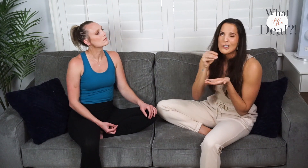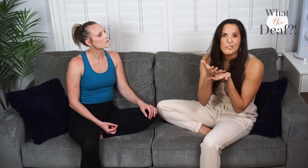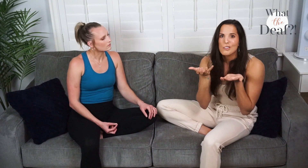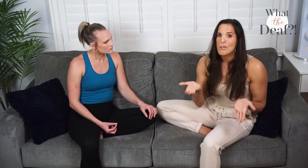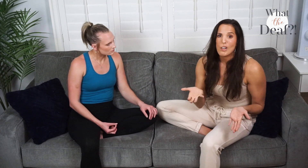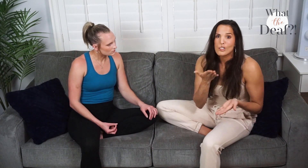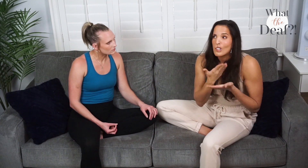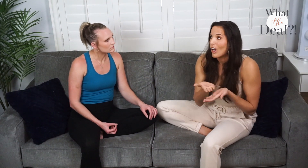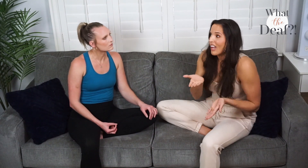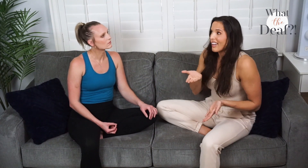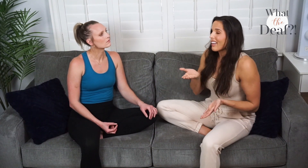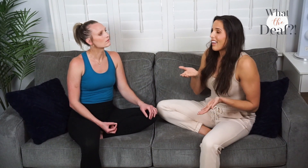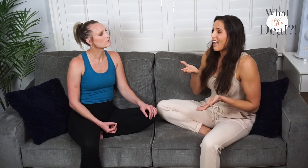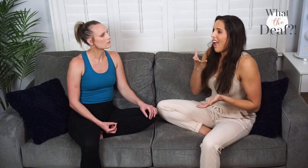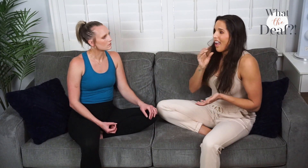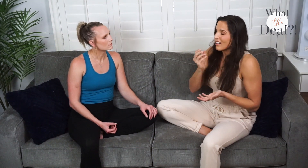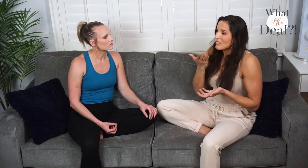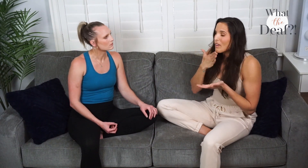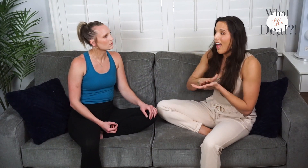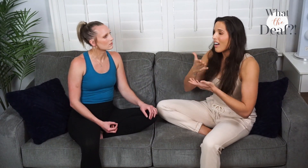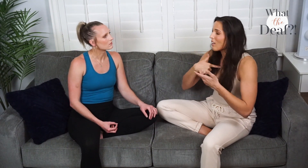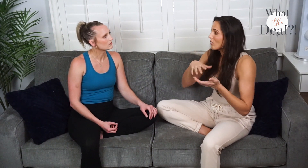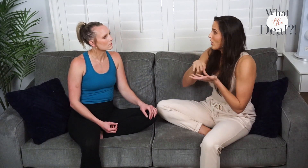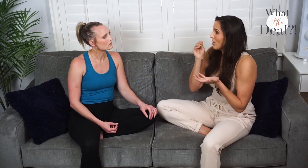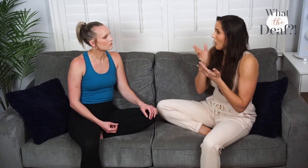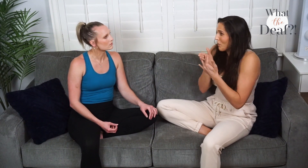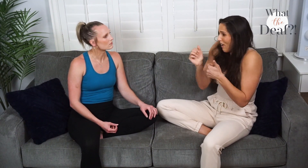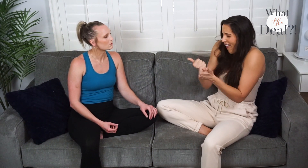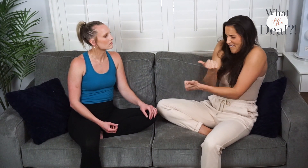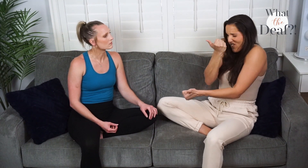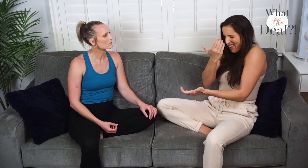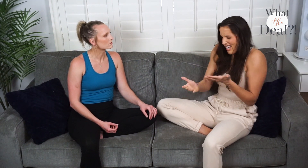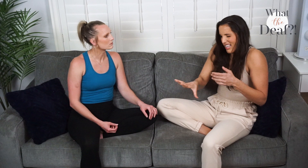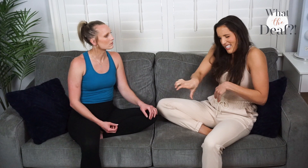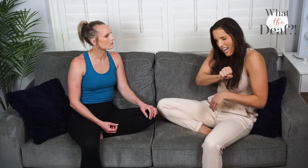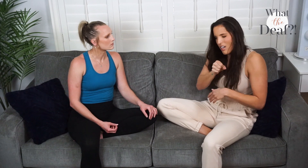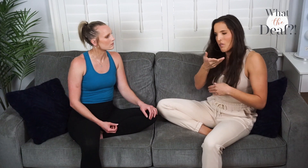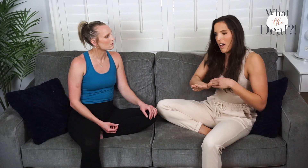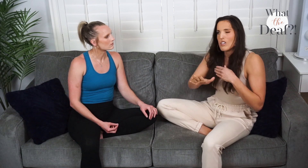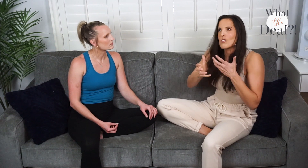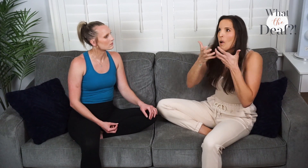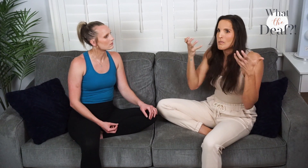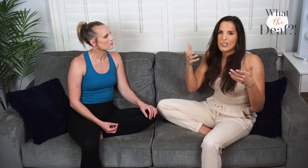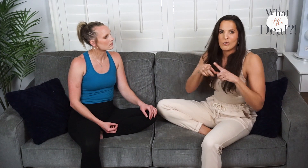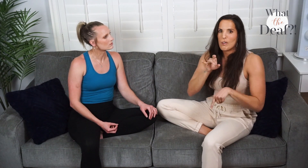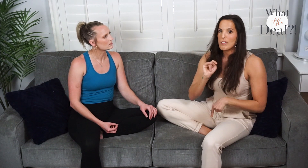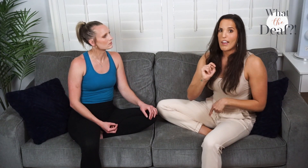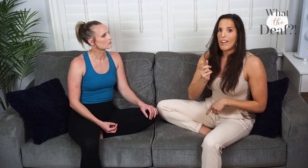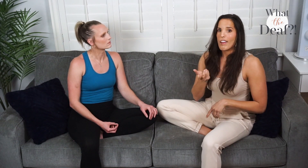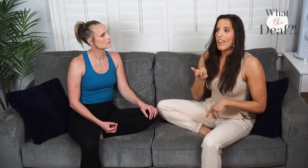I learned so many things, the bad, the good, everything! I took away so much from it.